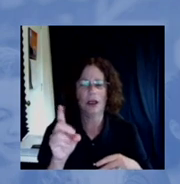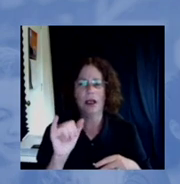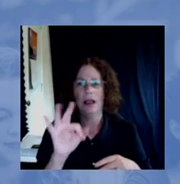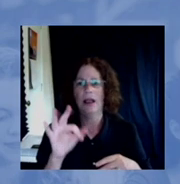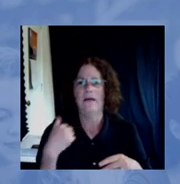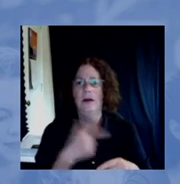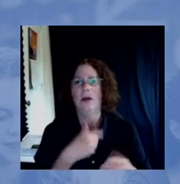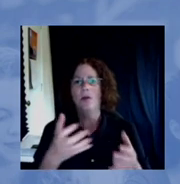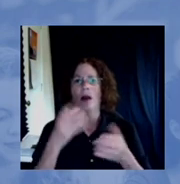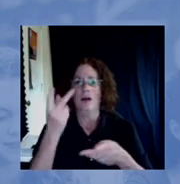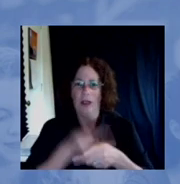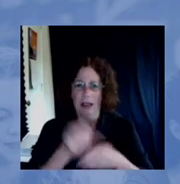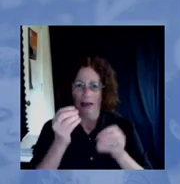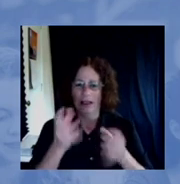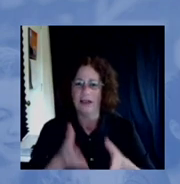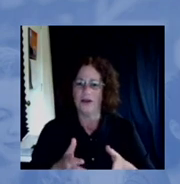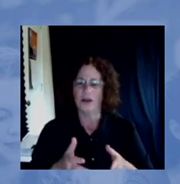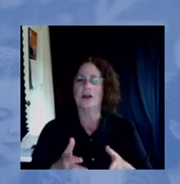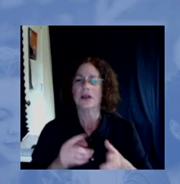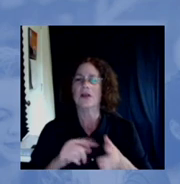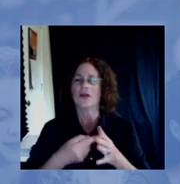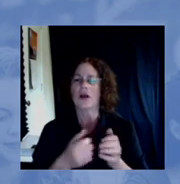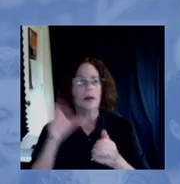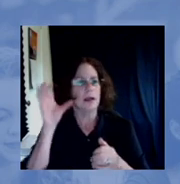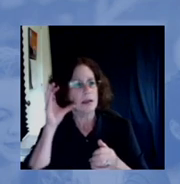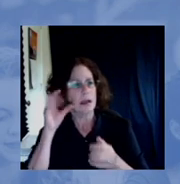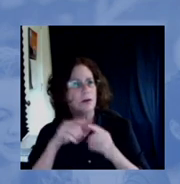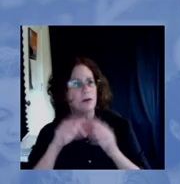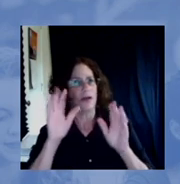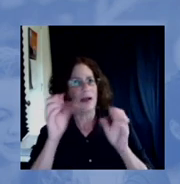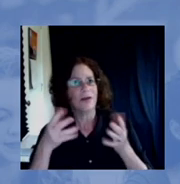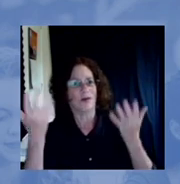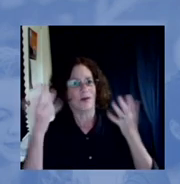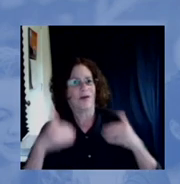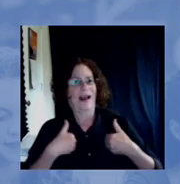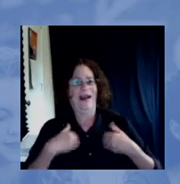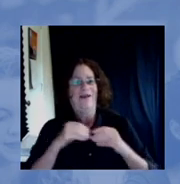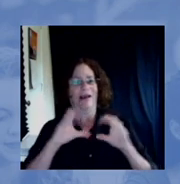WE HAVE IT STARTS WITH LISTENING TO THE CALIBRATE GREAT TEACHERS AND PAIRING NEW TEACHERS WITH